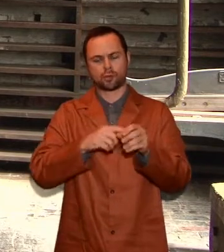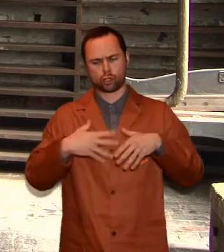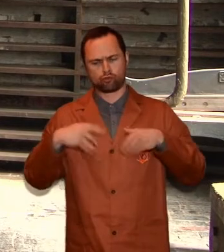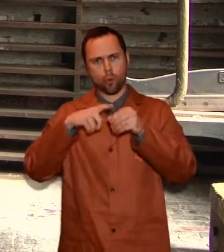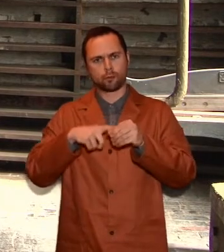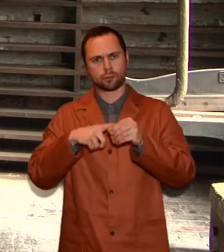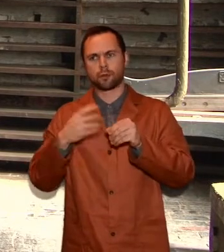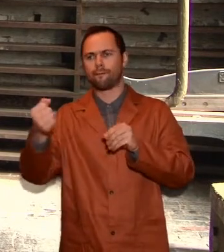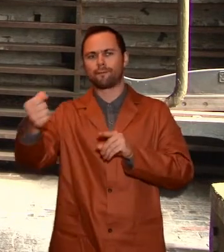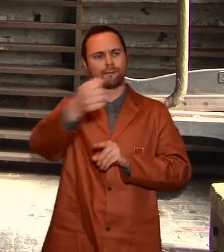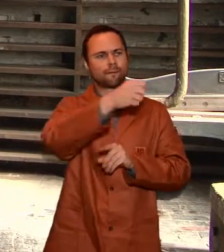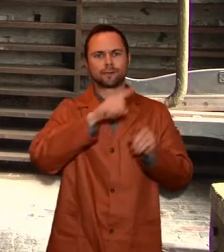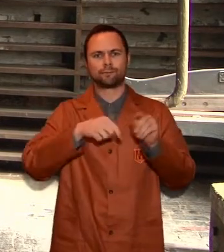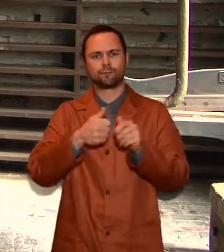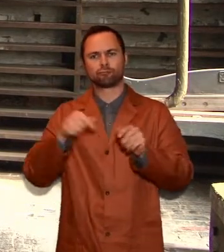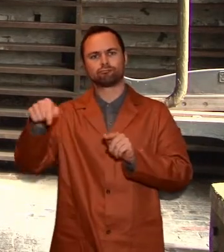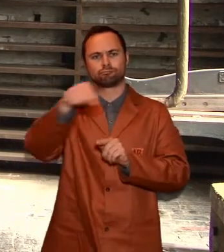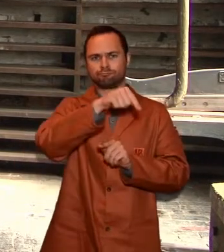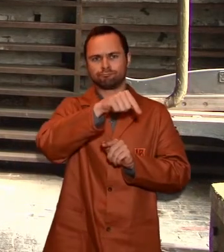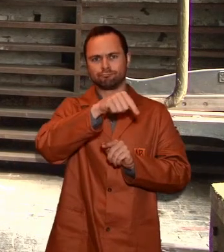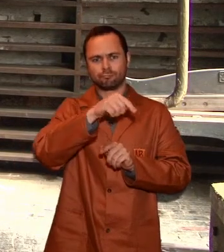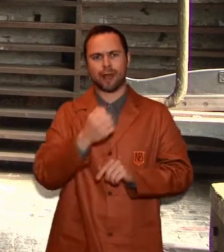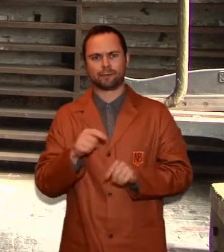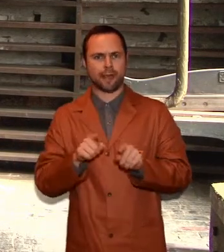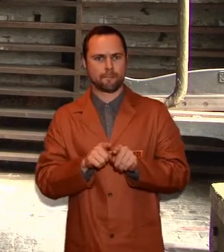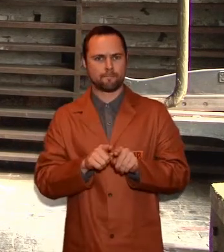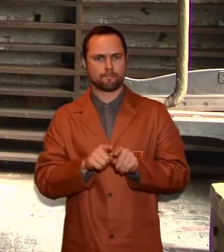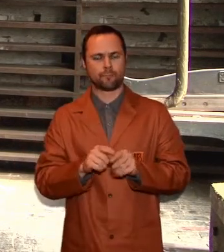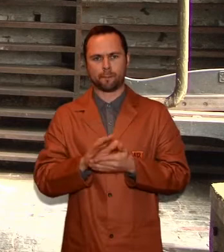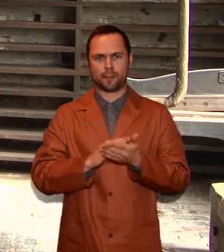The purpose behind them was to turn a nice flat piece of metal like this.